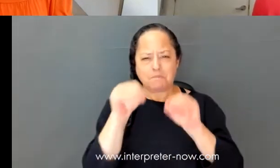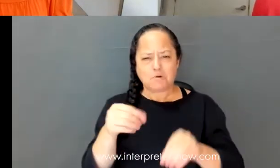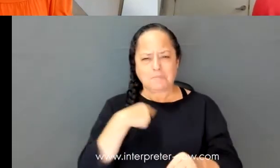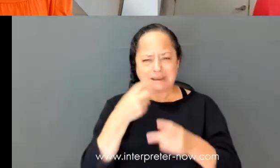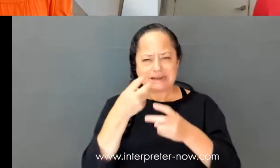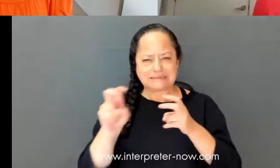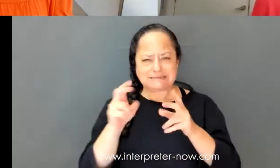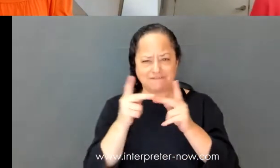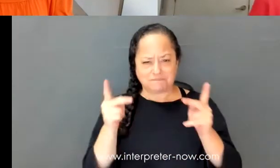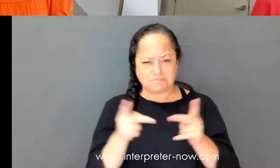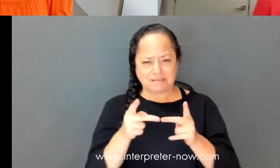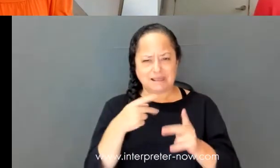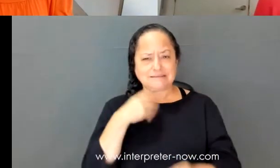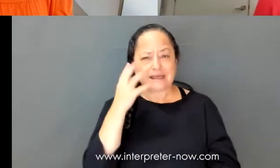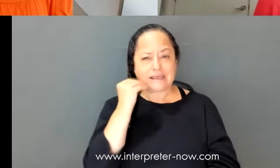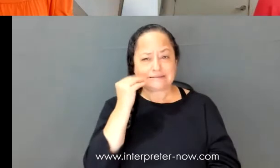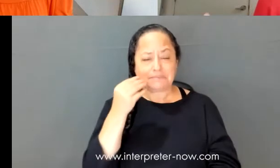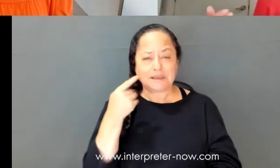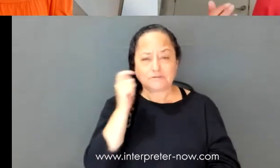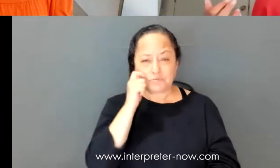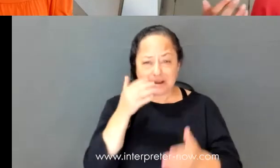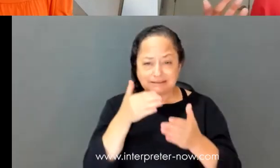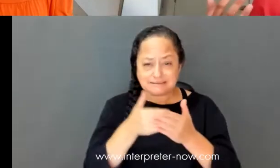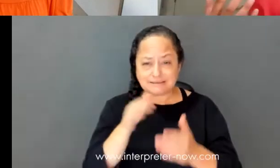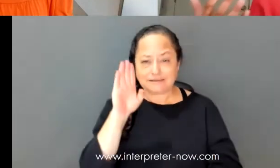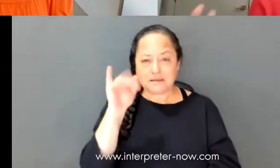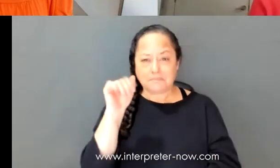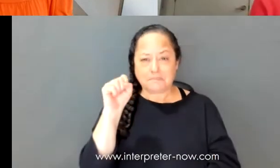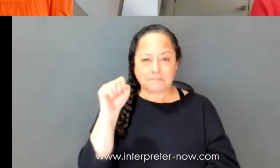I experience racism or experience bias.